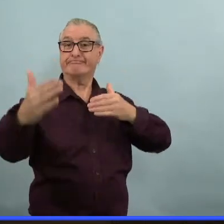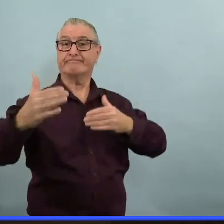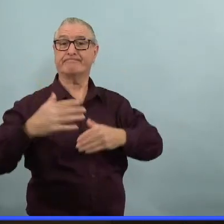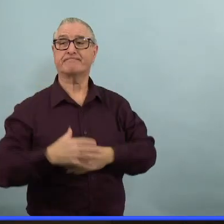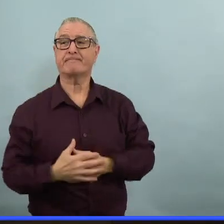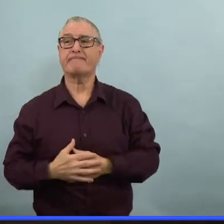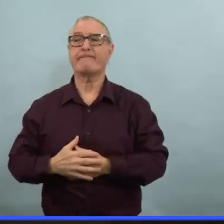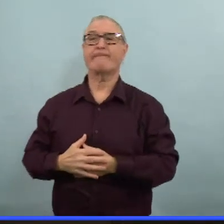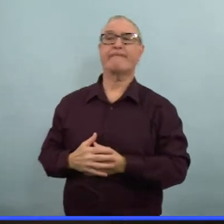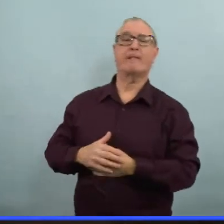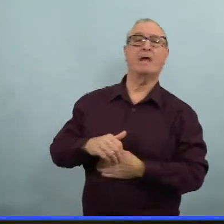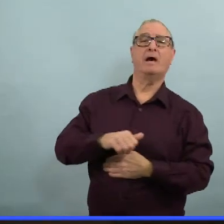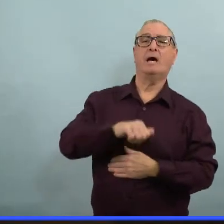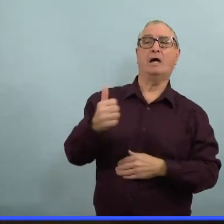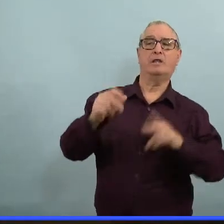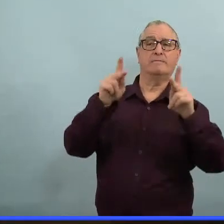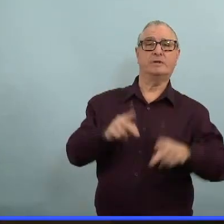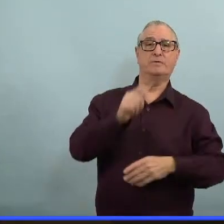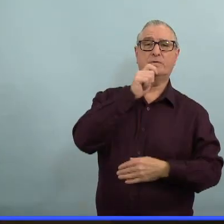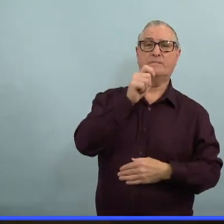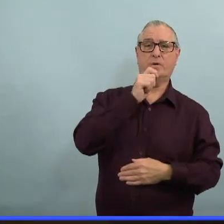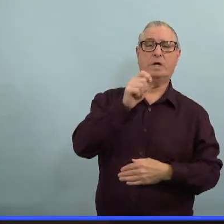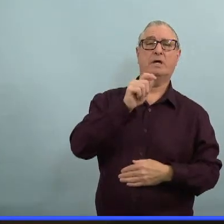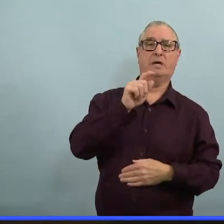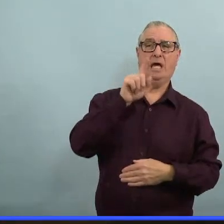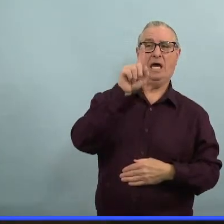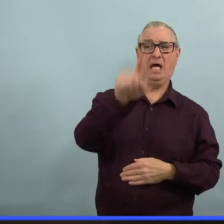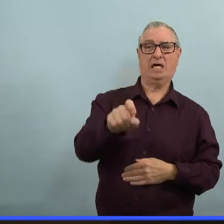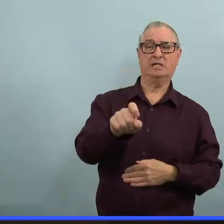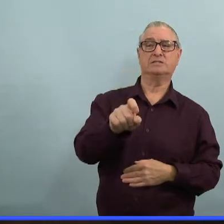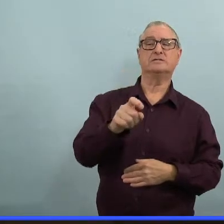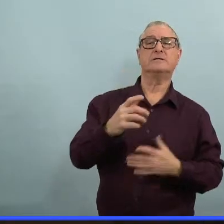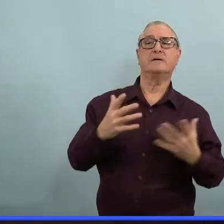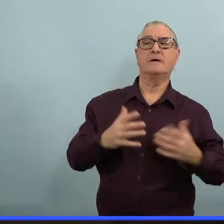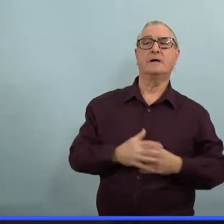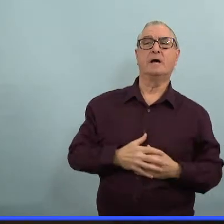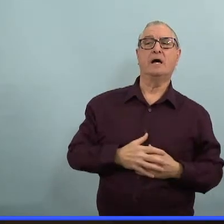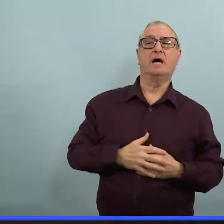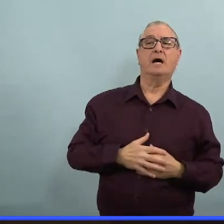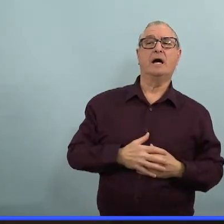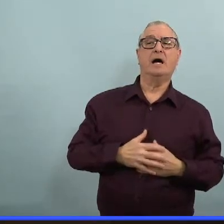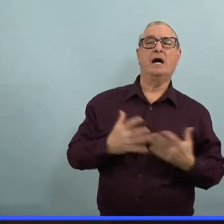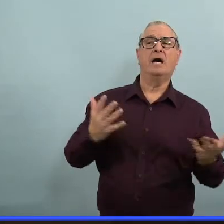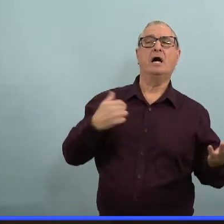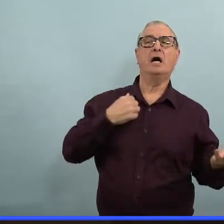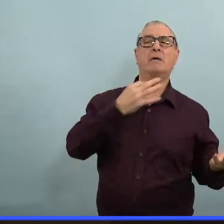i'm talking specifically about the removal of the 250-person crowd we're now going to see thousands